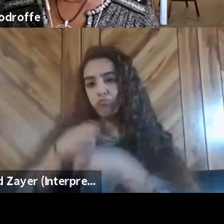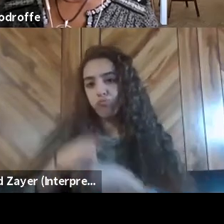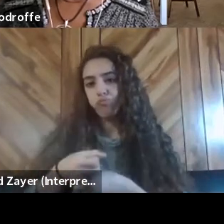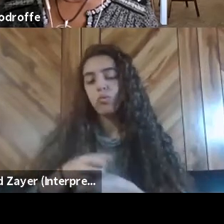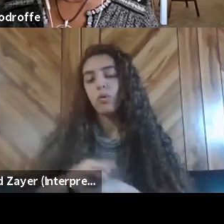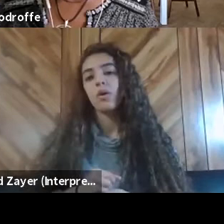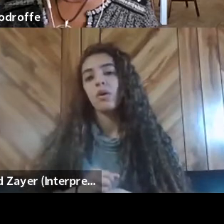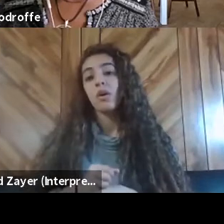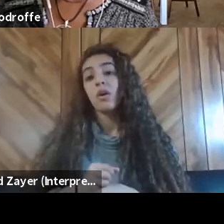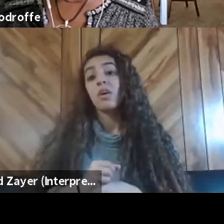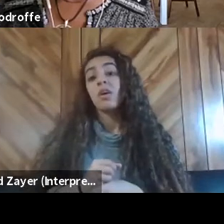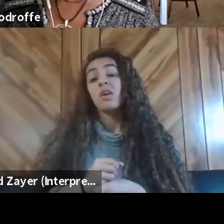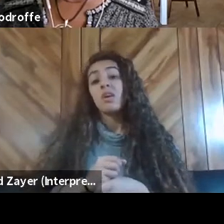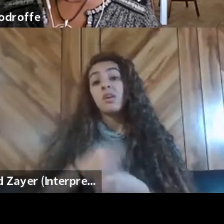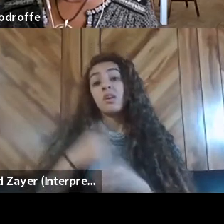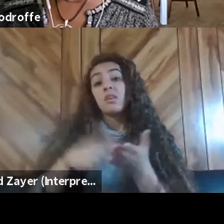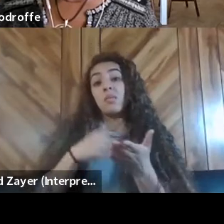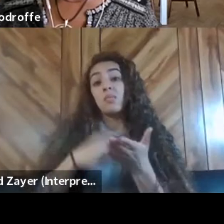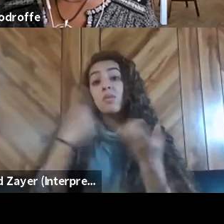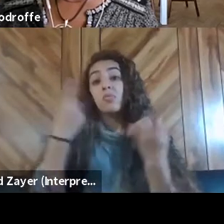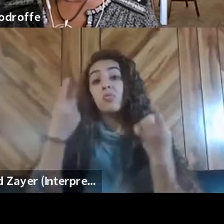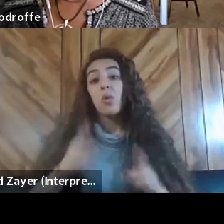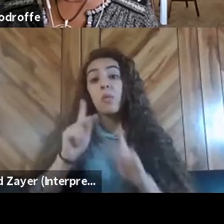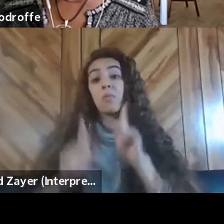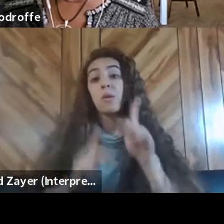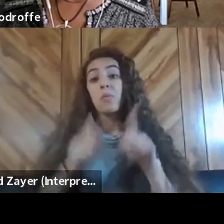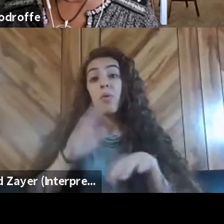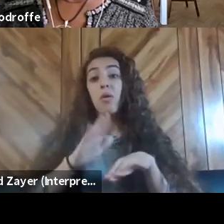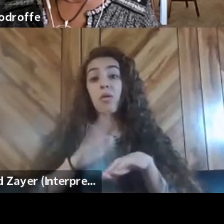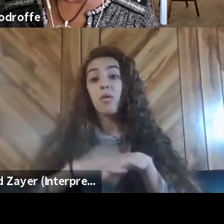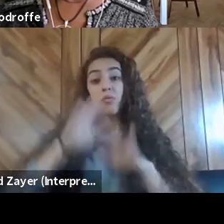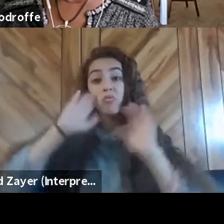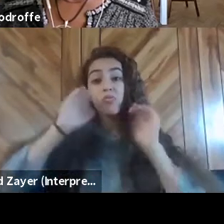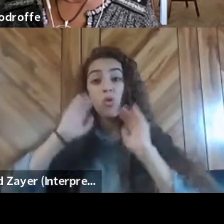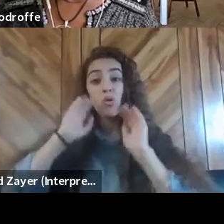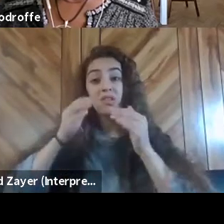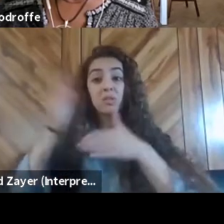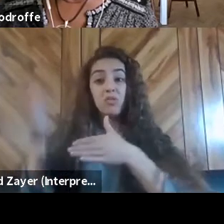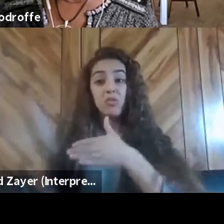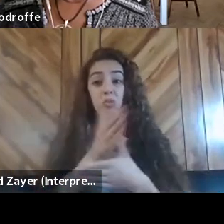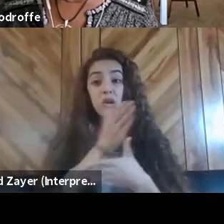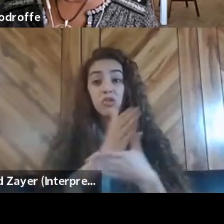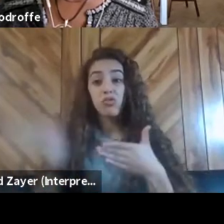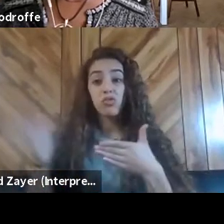on the spectrum who it's hard to get accepted by people who with